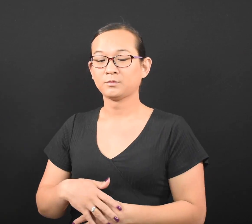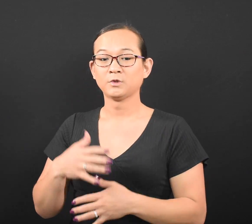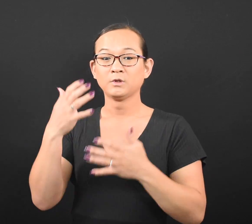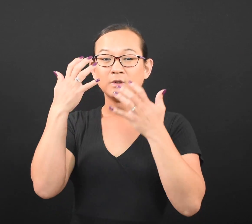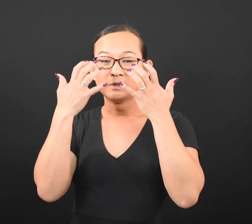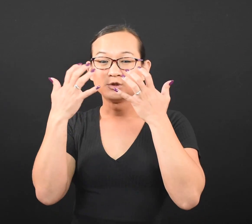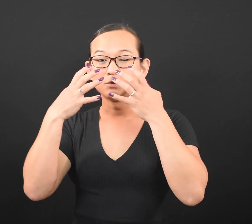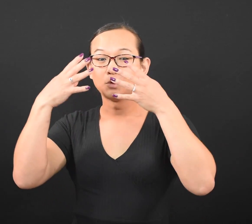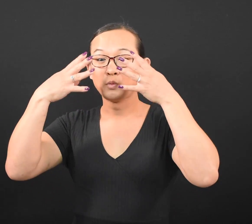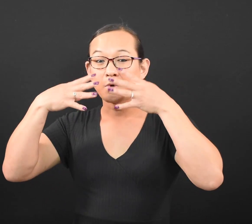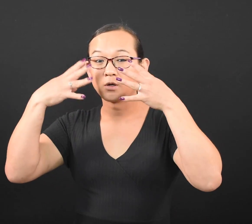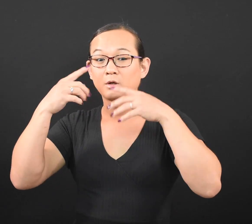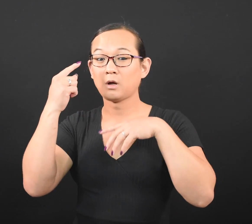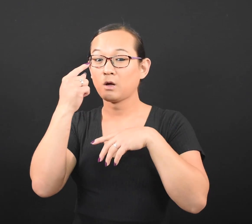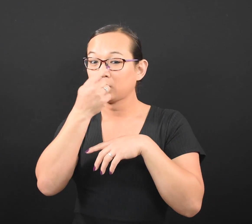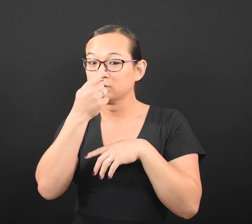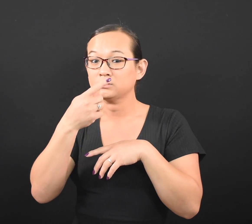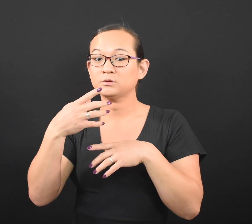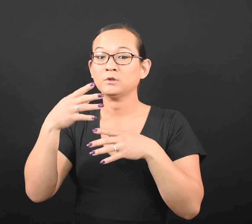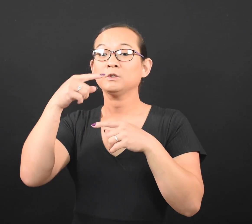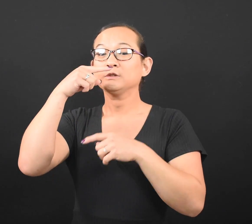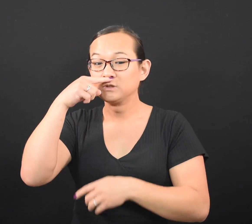Itchy or watery eyes -Sneezing